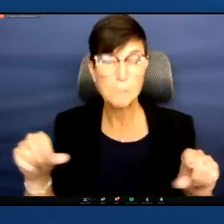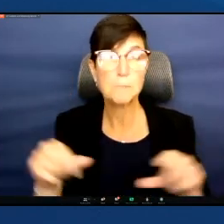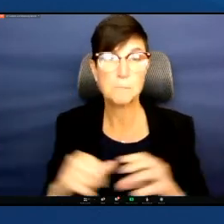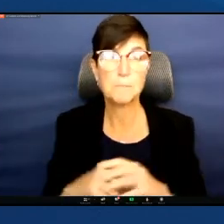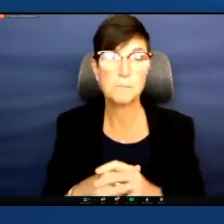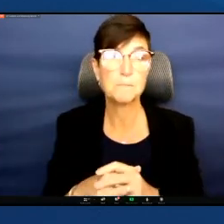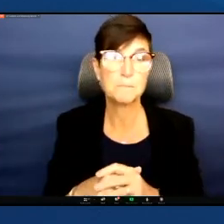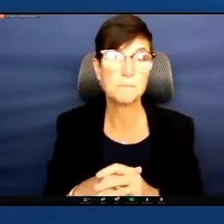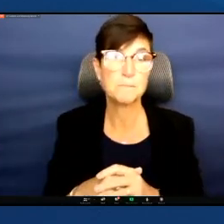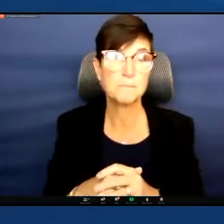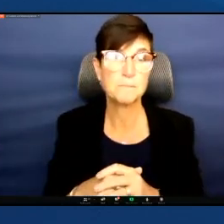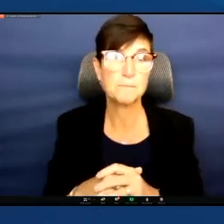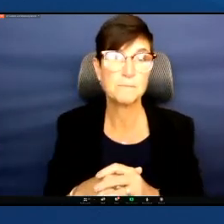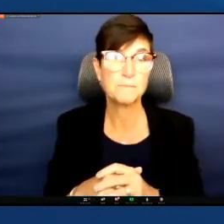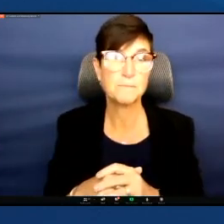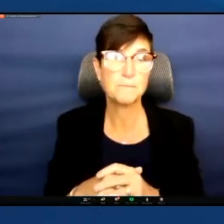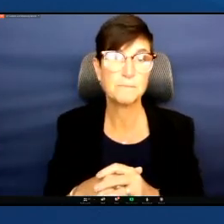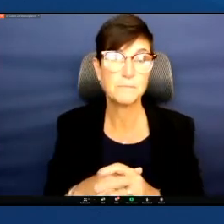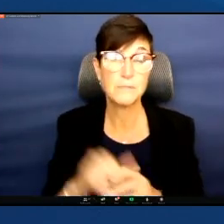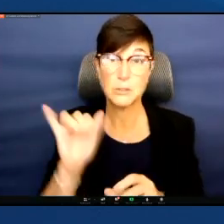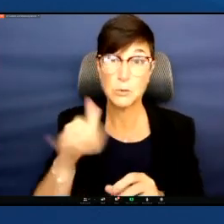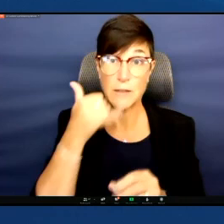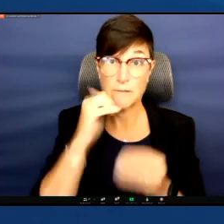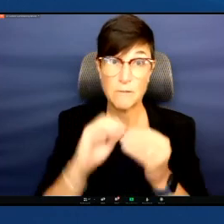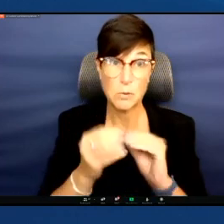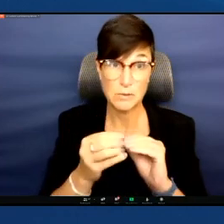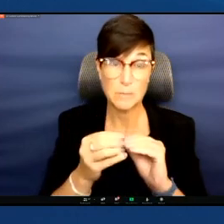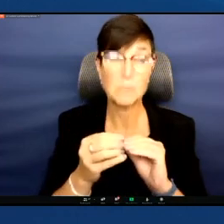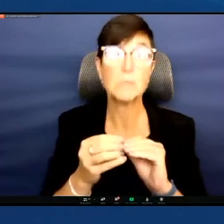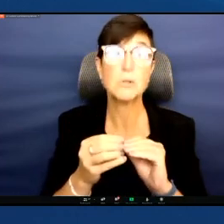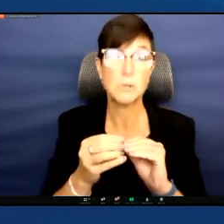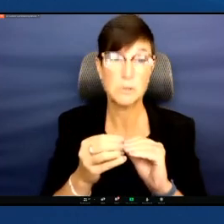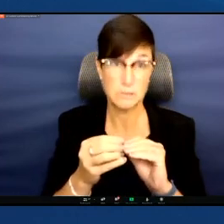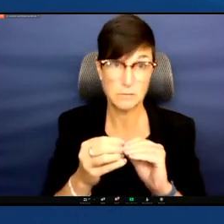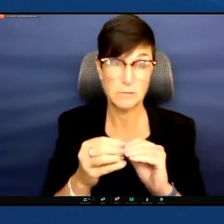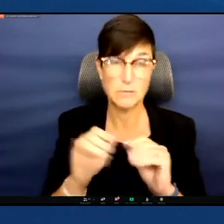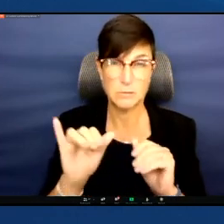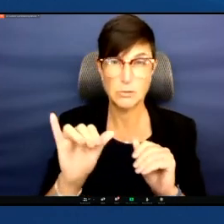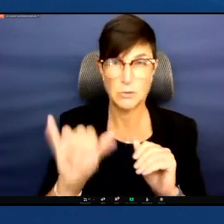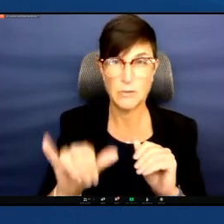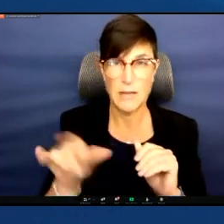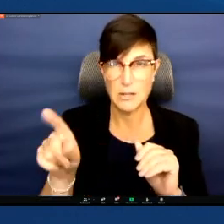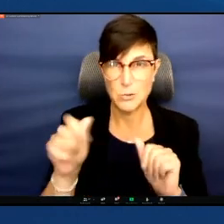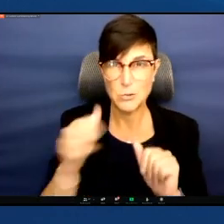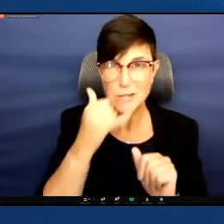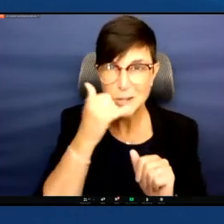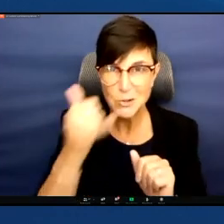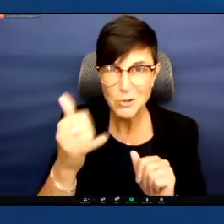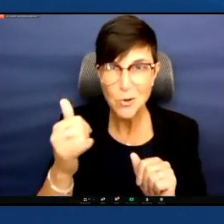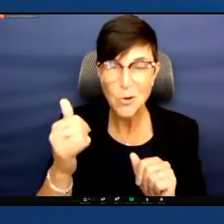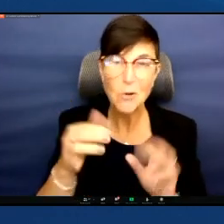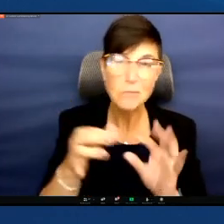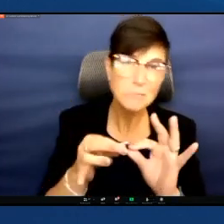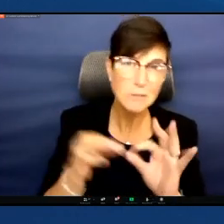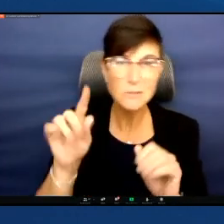I will also give you that number now as callers will be put in the queue as we move along during the presentation.